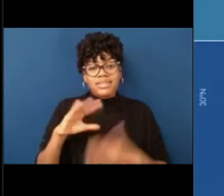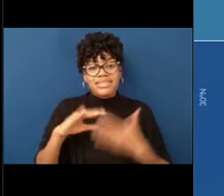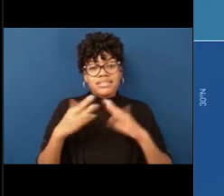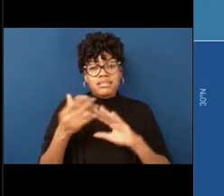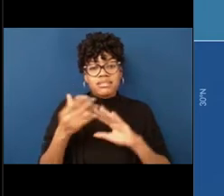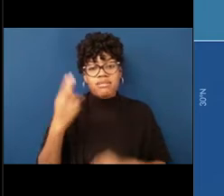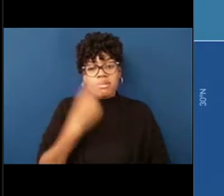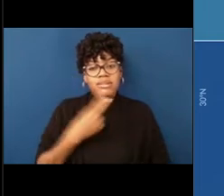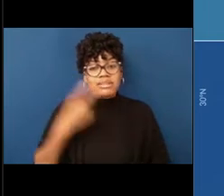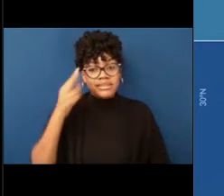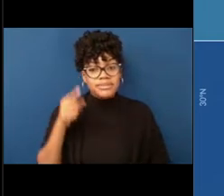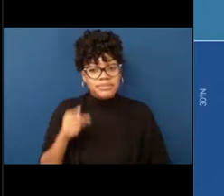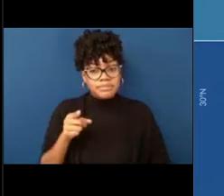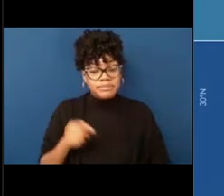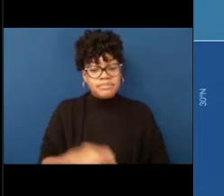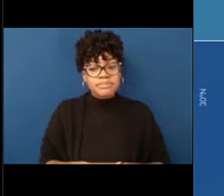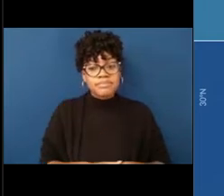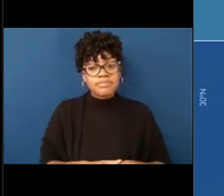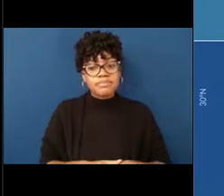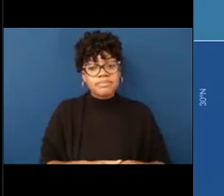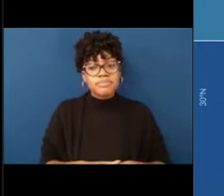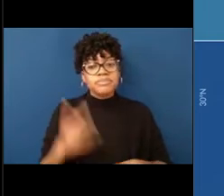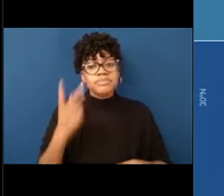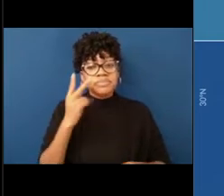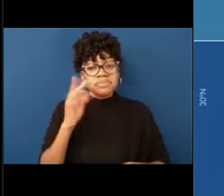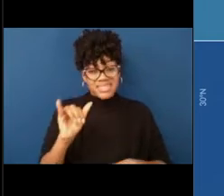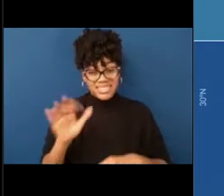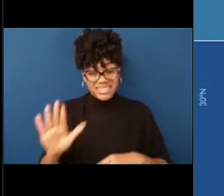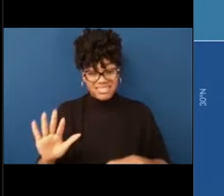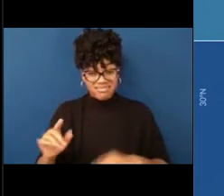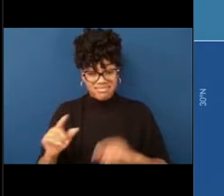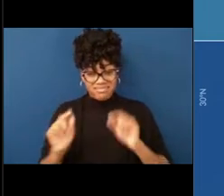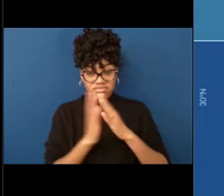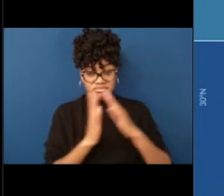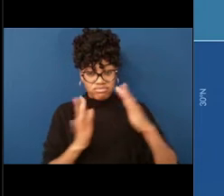The Hawaiian archipelago stretches over 1,500 miles